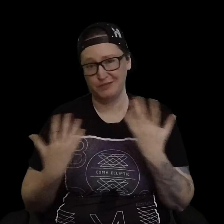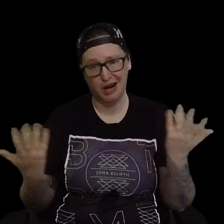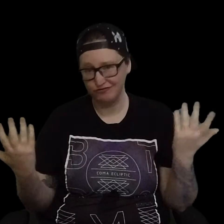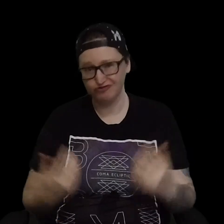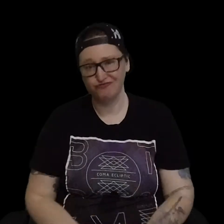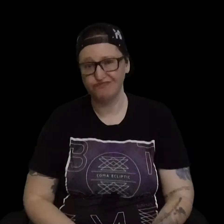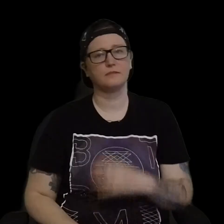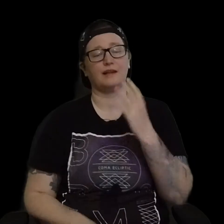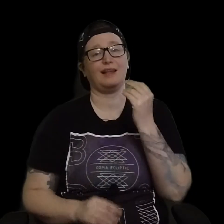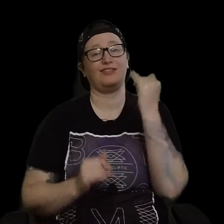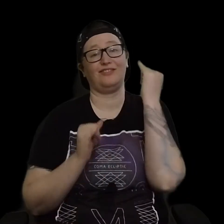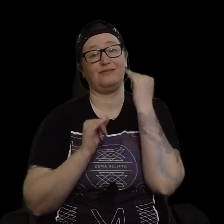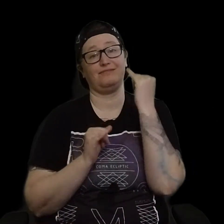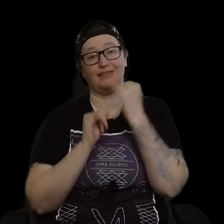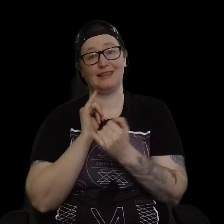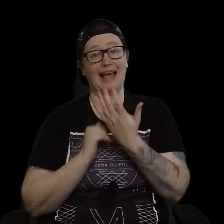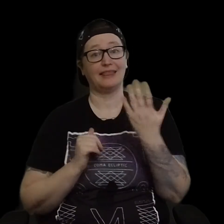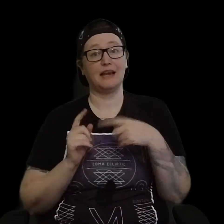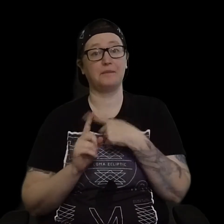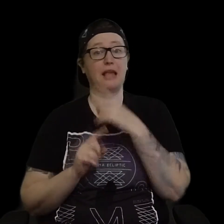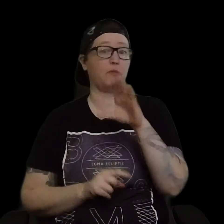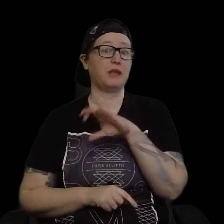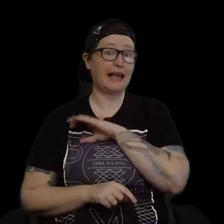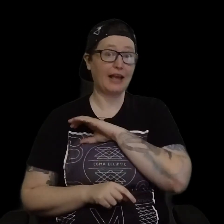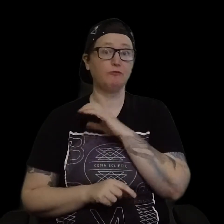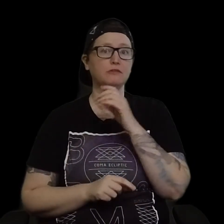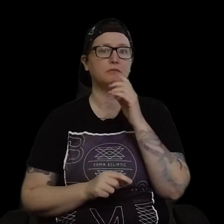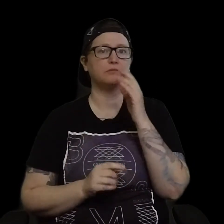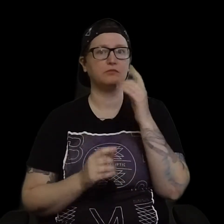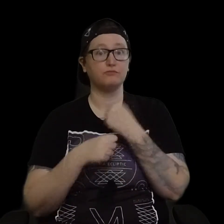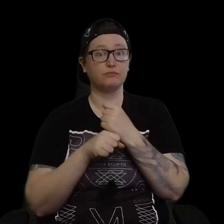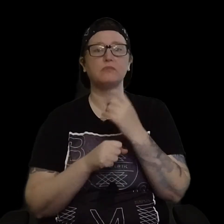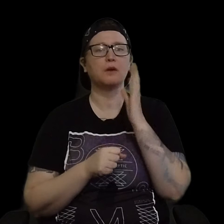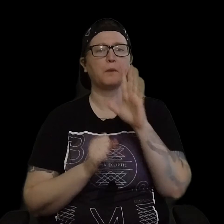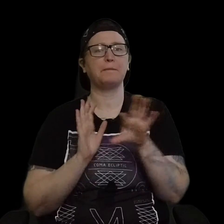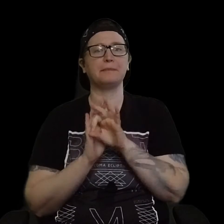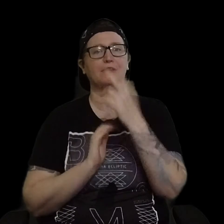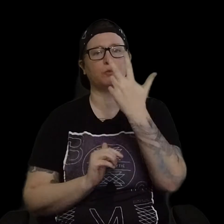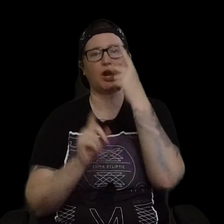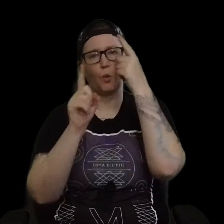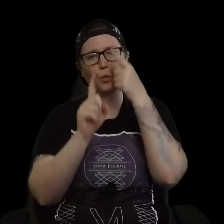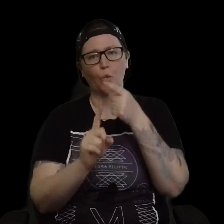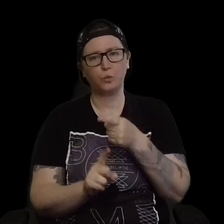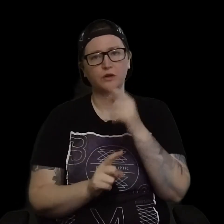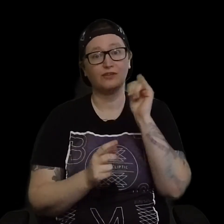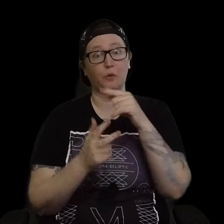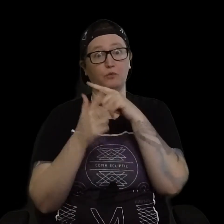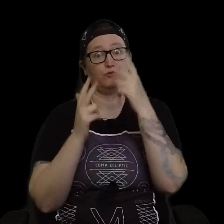you're good to go pretty much the last thing about your character is you need to pick three goals